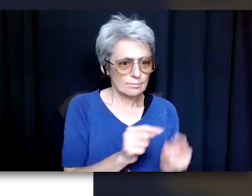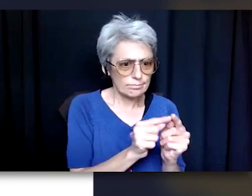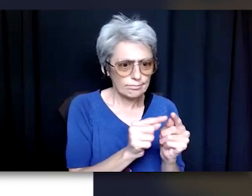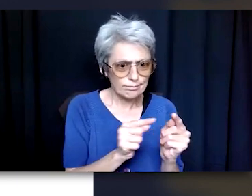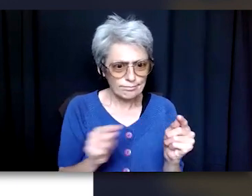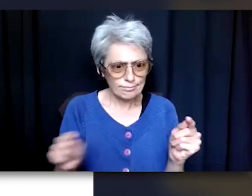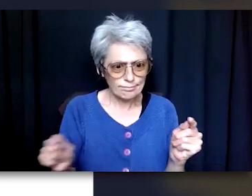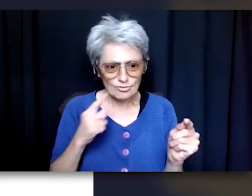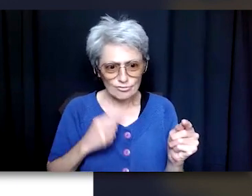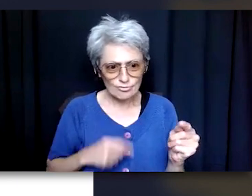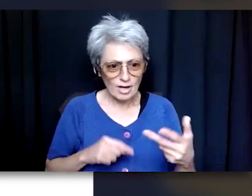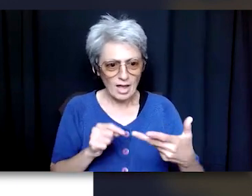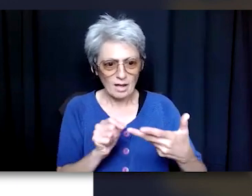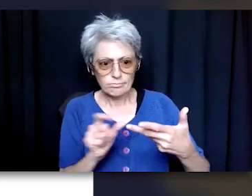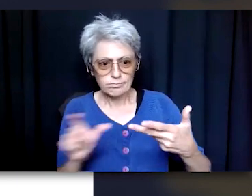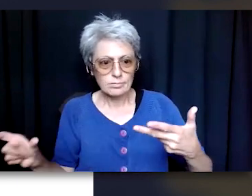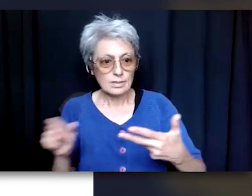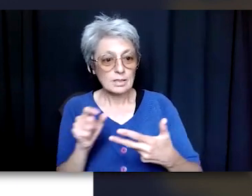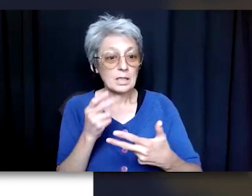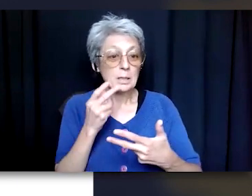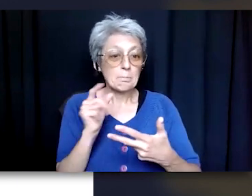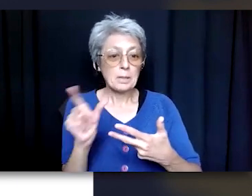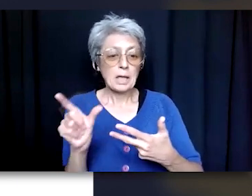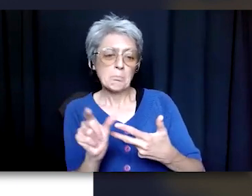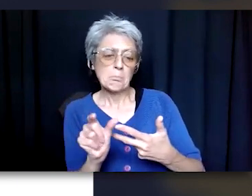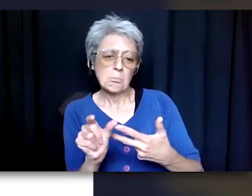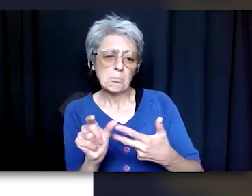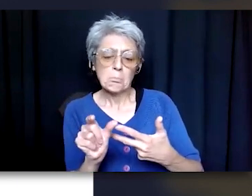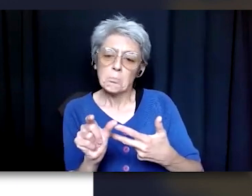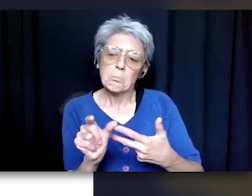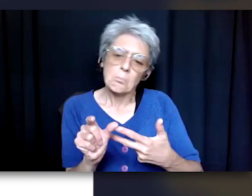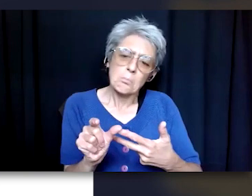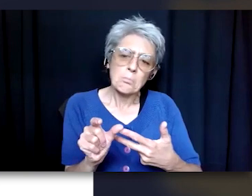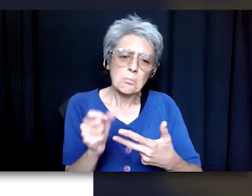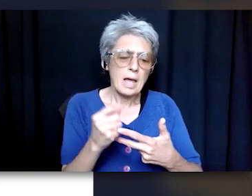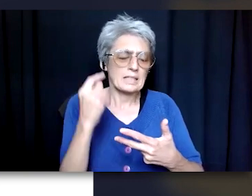and with good reason. Sometimes learner work is—there are lots of reasons to both have